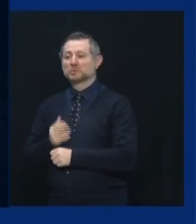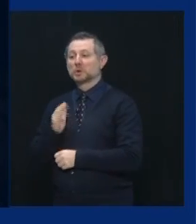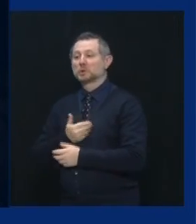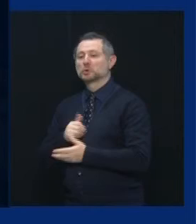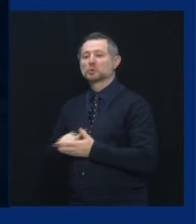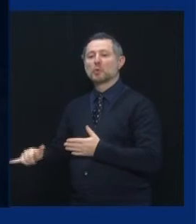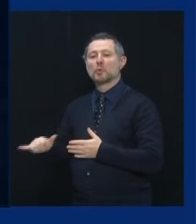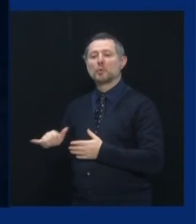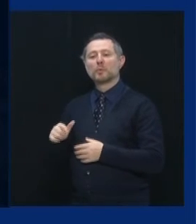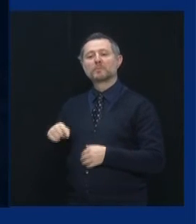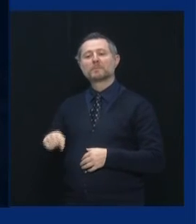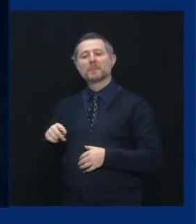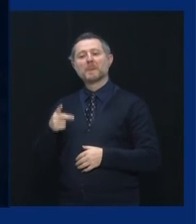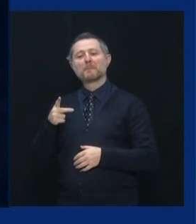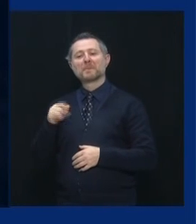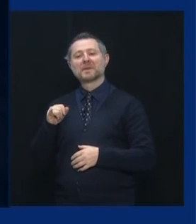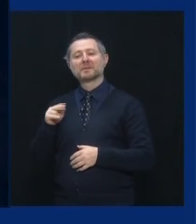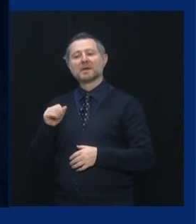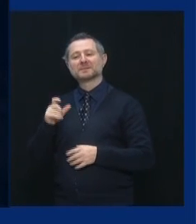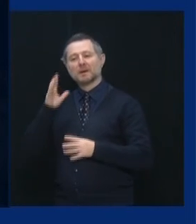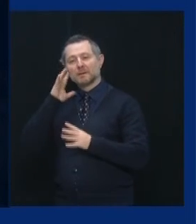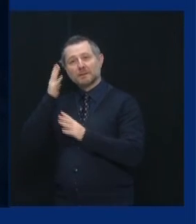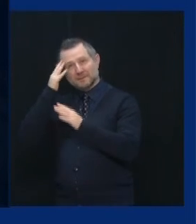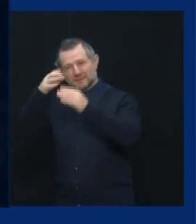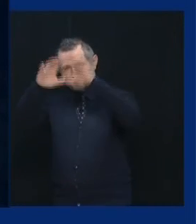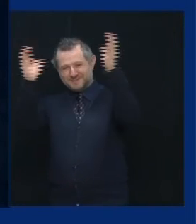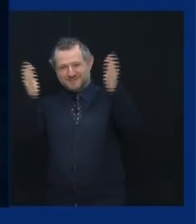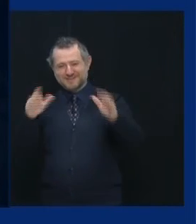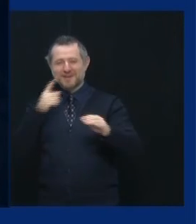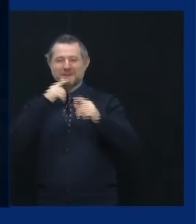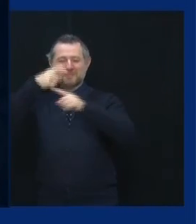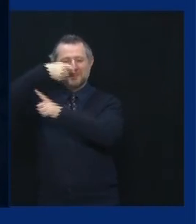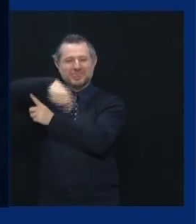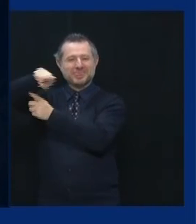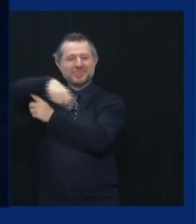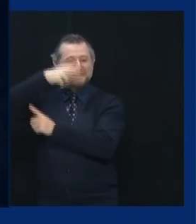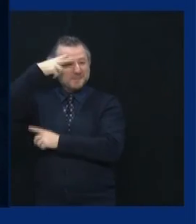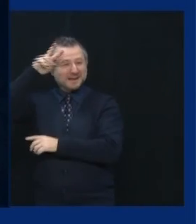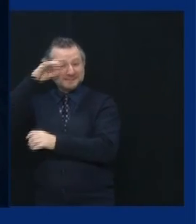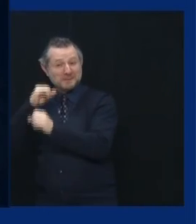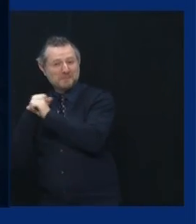A PURE POLITICAL EXERCISE. THEY HAVE USED NEW YORK AS A